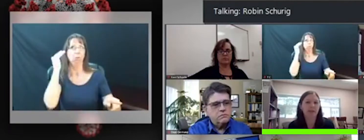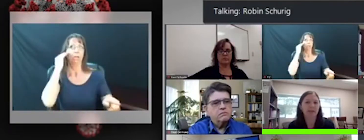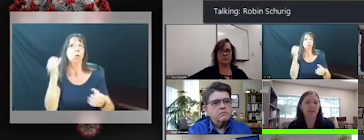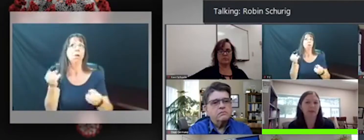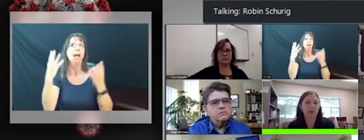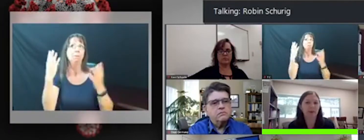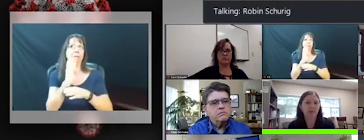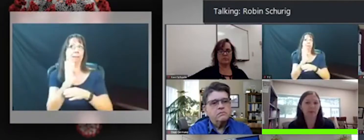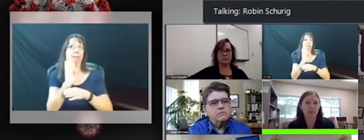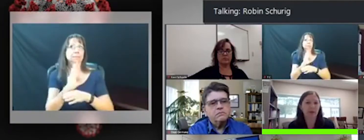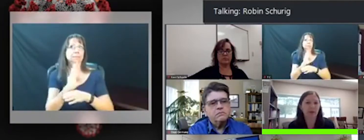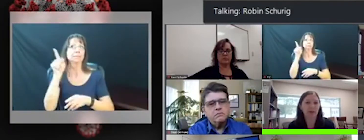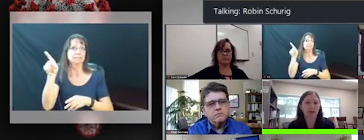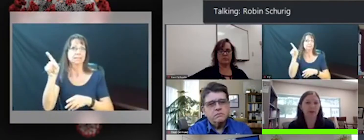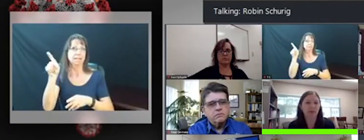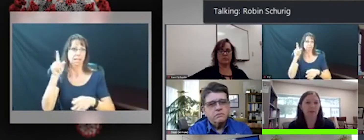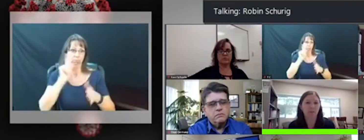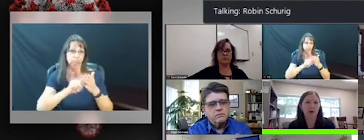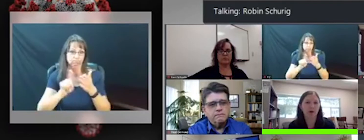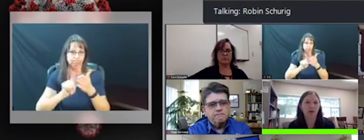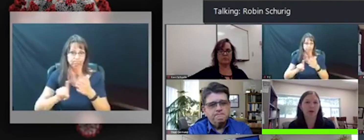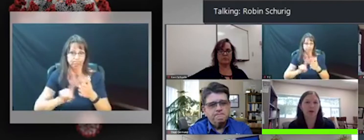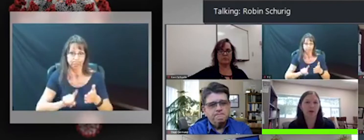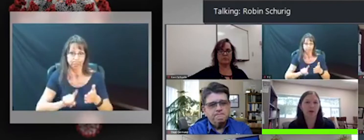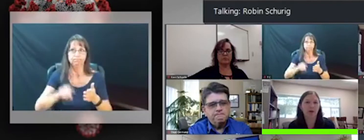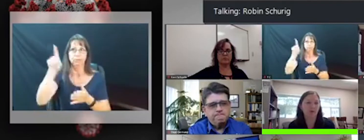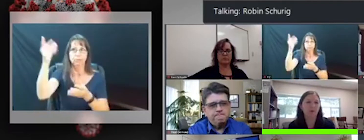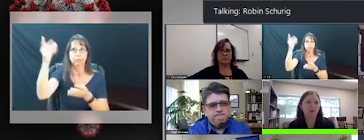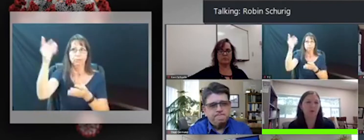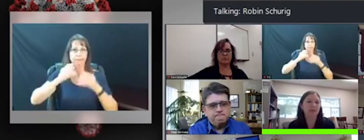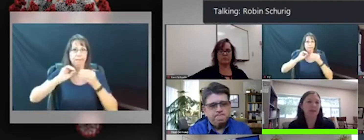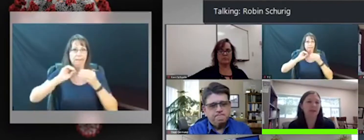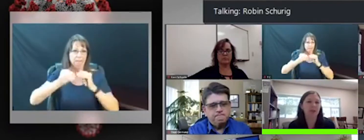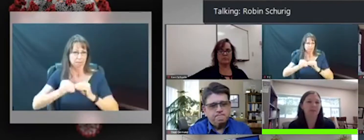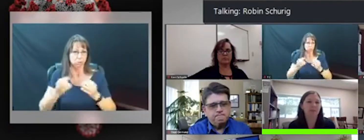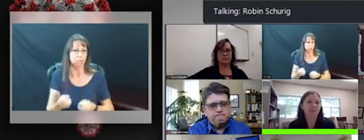those entities are here every week doing their work around enforcement, as well as education.